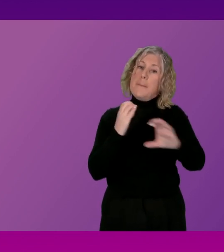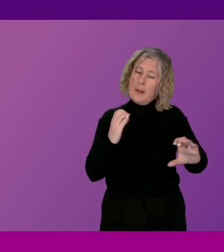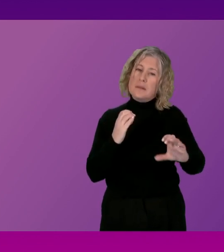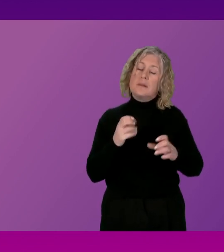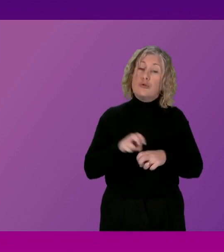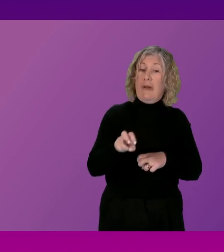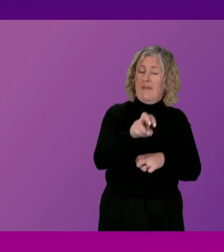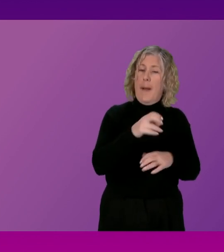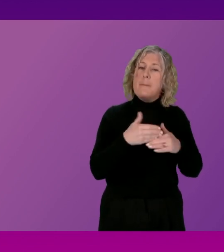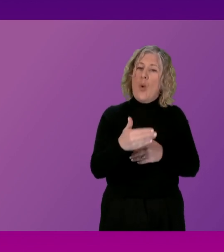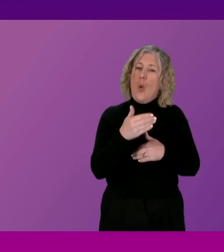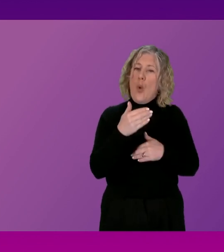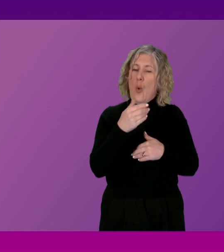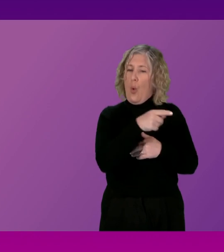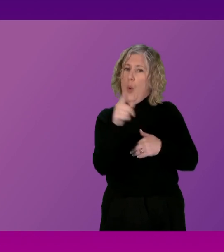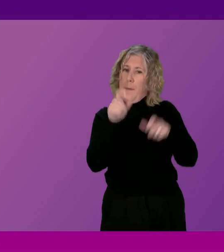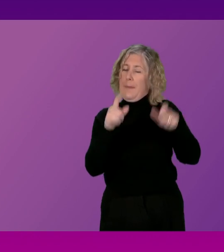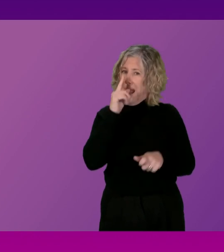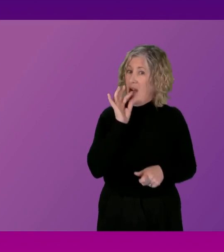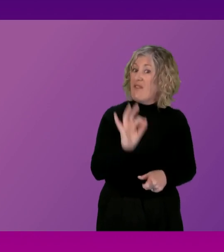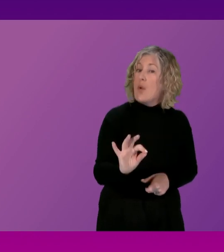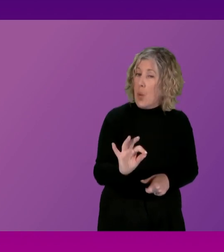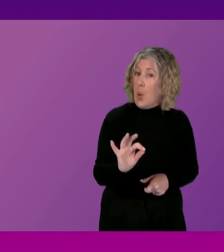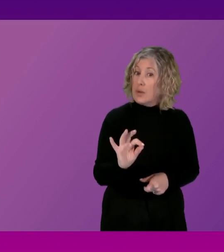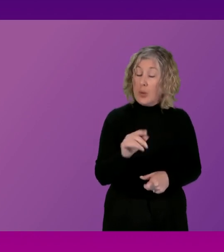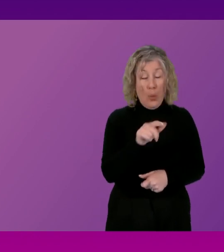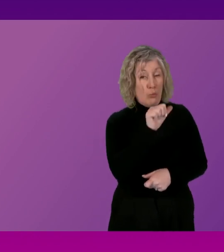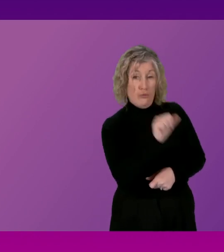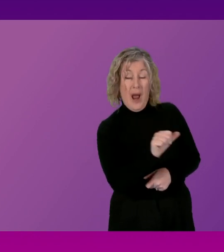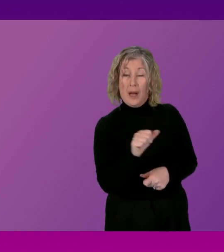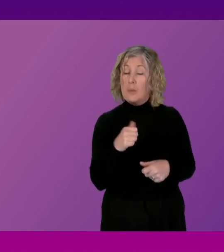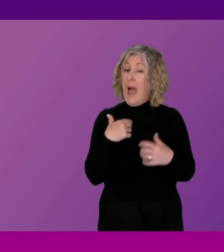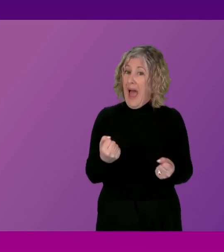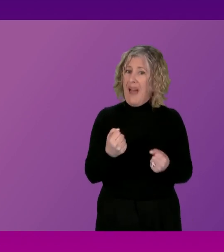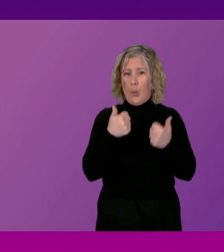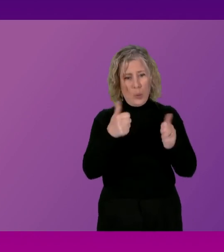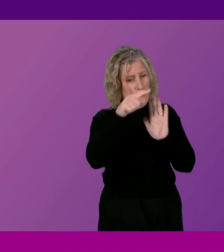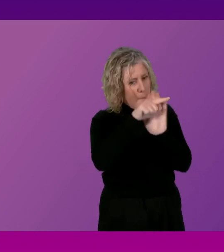The fact is that, while we have a good and comprehensive policy in place for those who